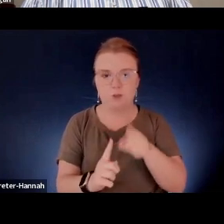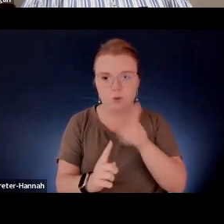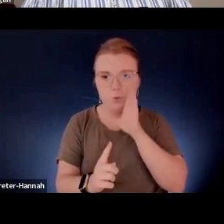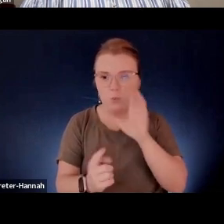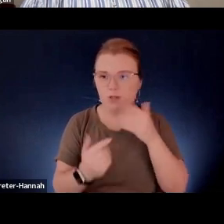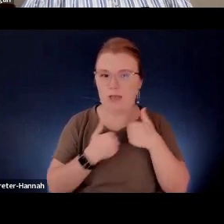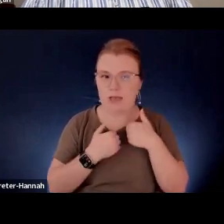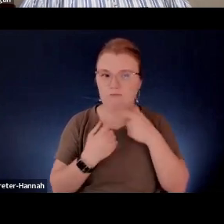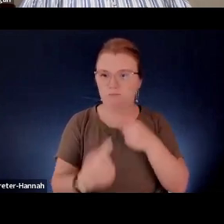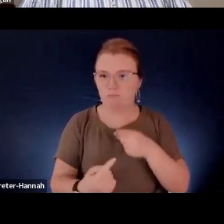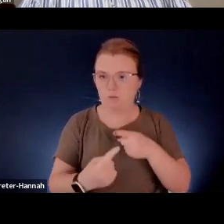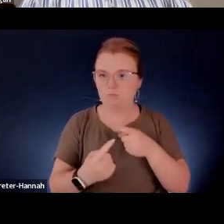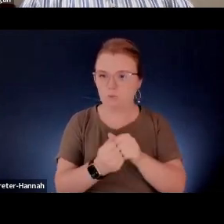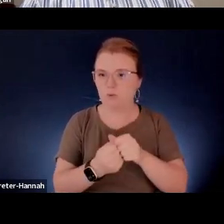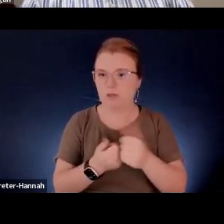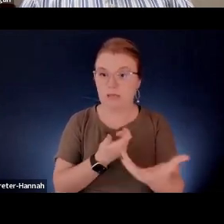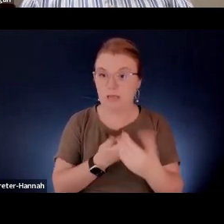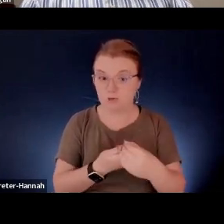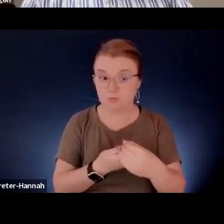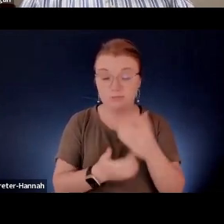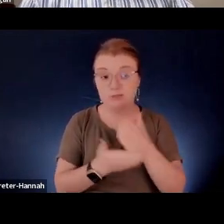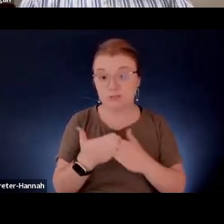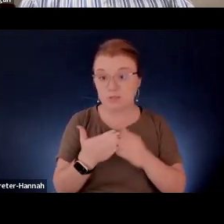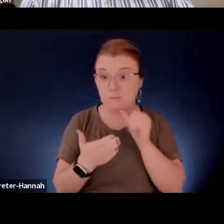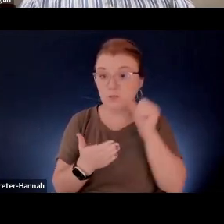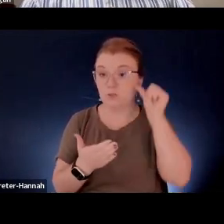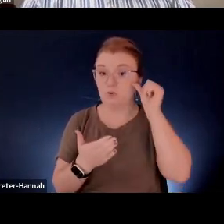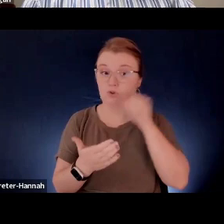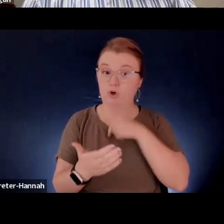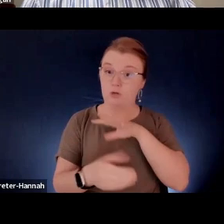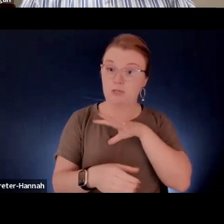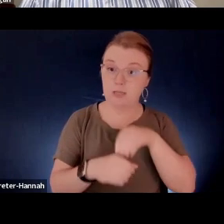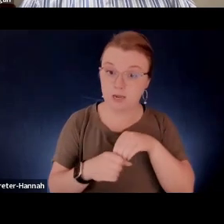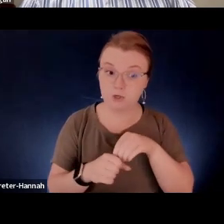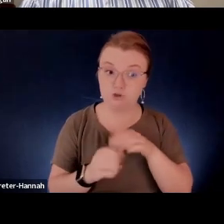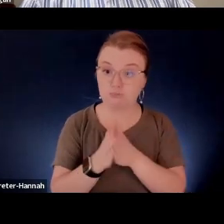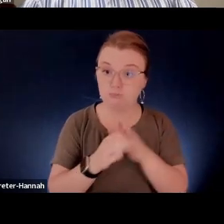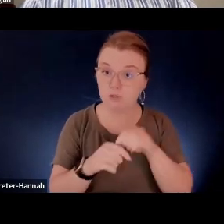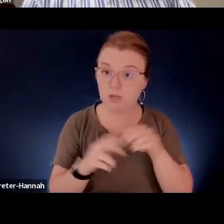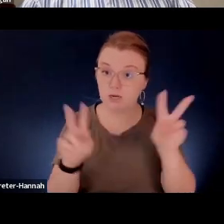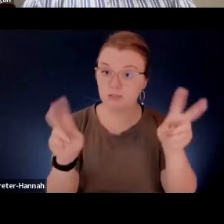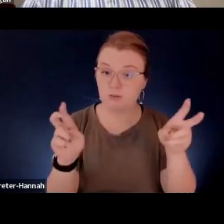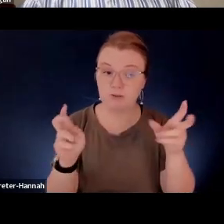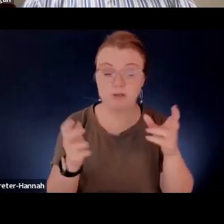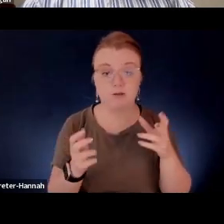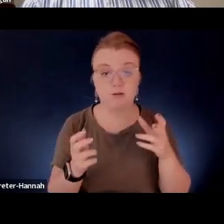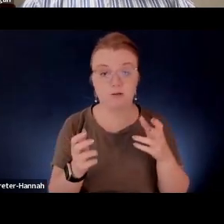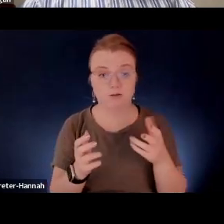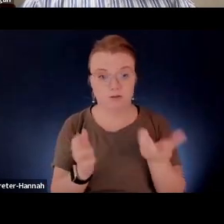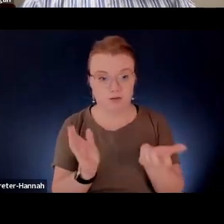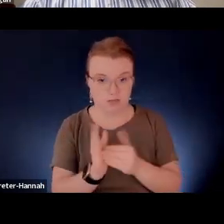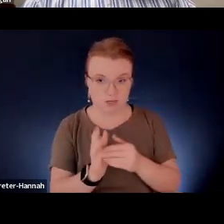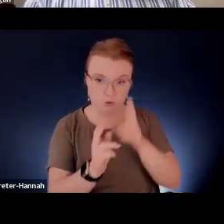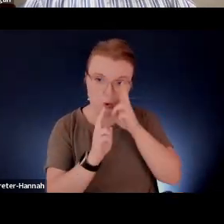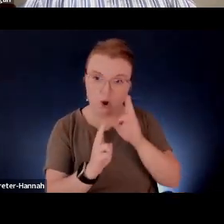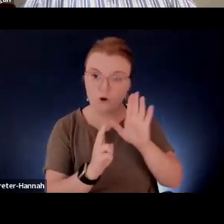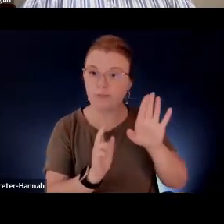You know, some adults are engaged into a topic and again, you honor their background knowledge.